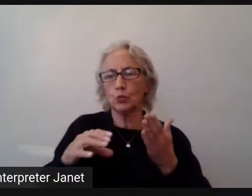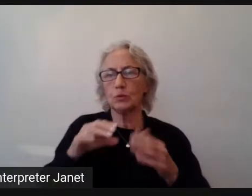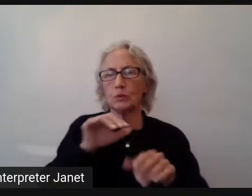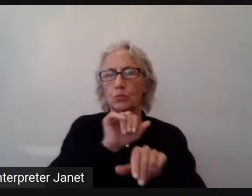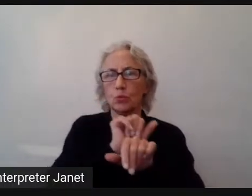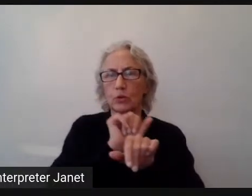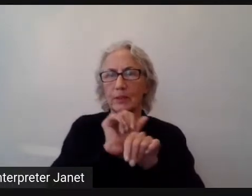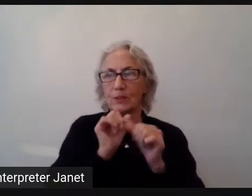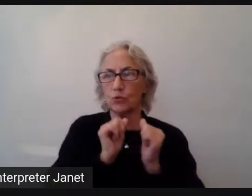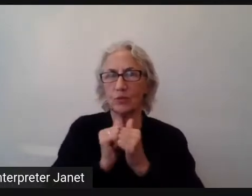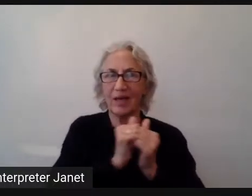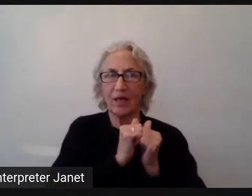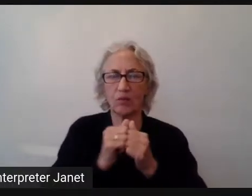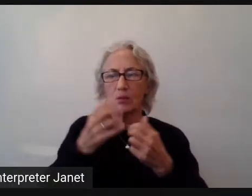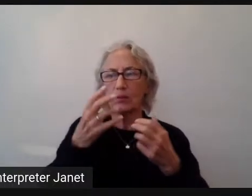a